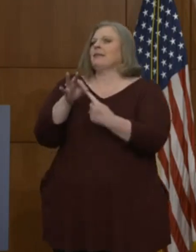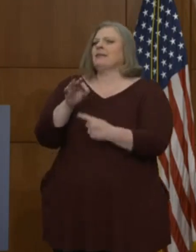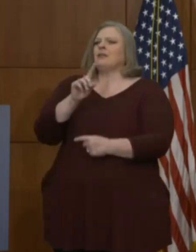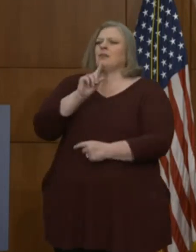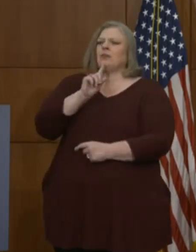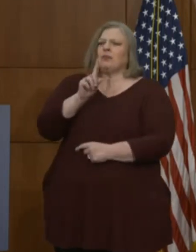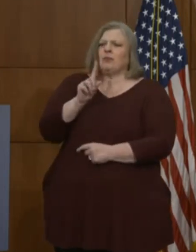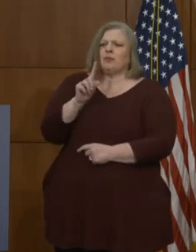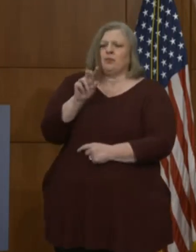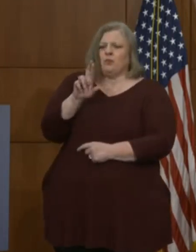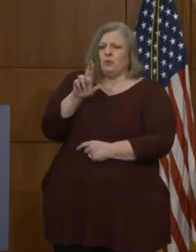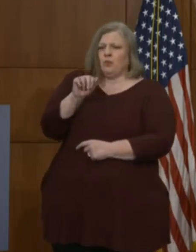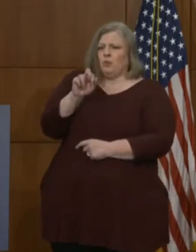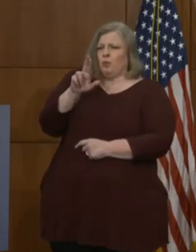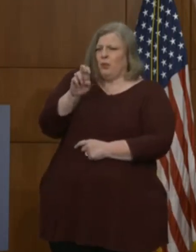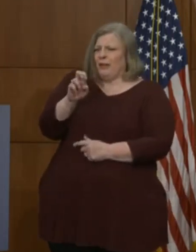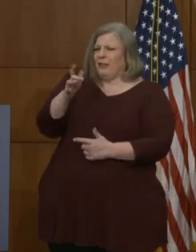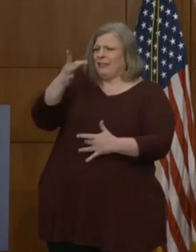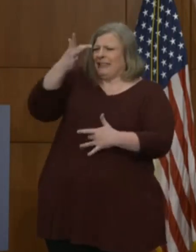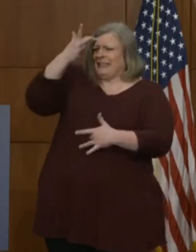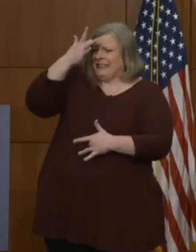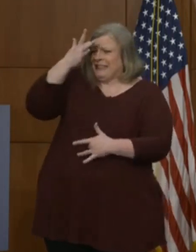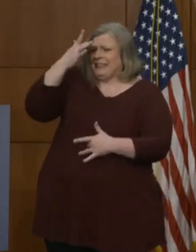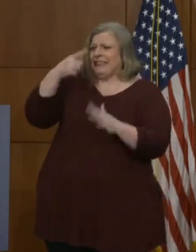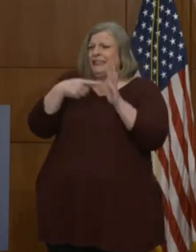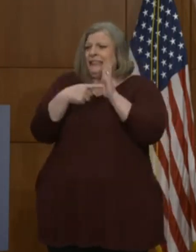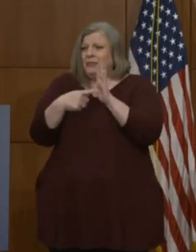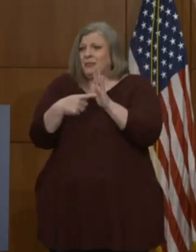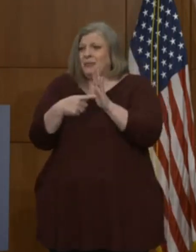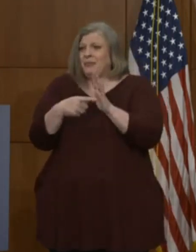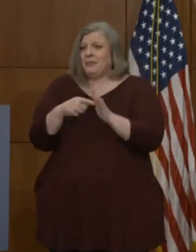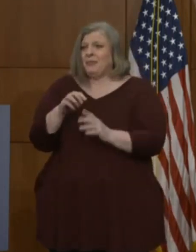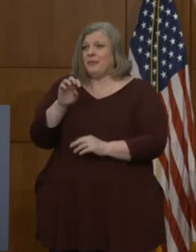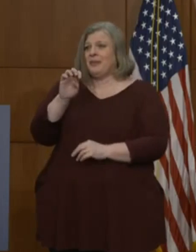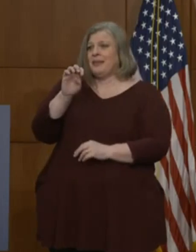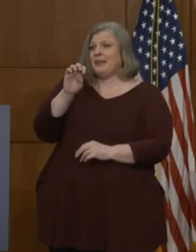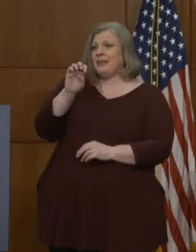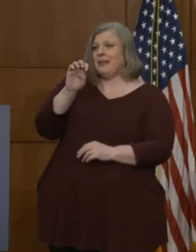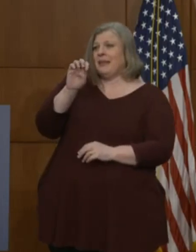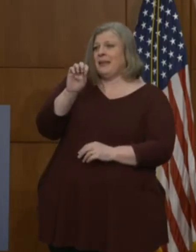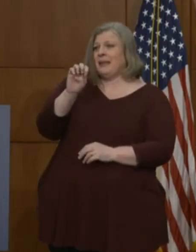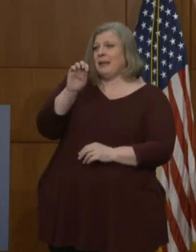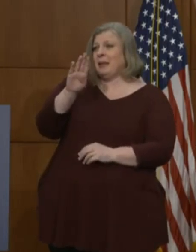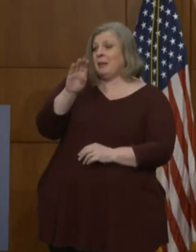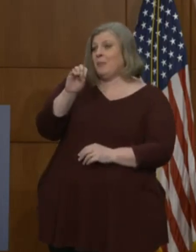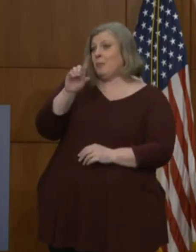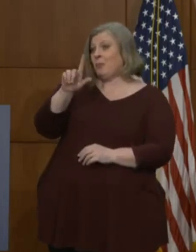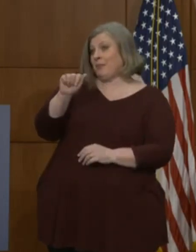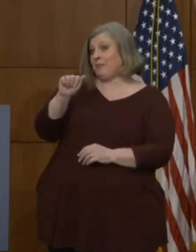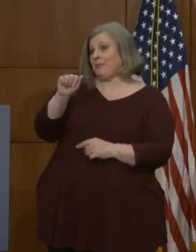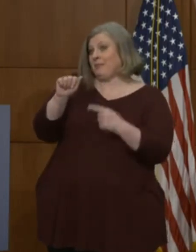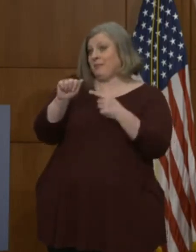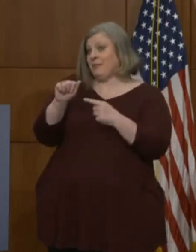HEALTH SURVEILLANCE ESPECIALLY BREATH UNLESS IT’S AN UNUSUALLY BREATH UNLESS IT’S AN UNUSUALLY RARE CONDITION. SO FOR EXAMPLE RARE CONDITION. SO FOR EXAMPLE EBOLA IN THE UNITED STATES IT’S